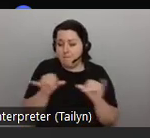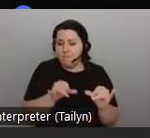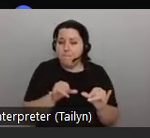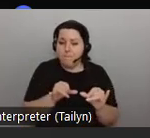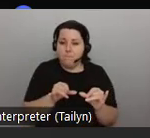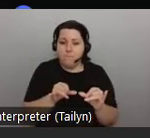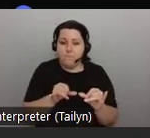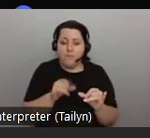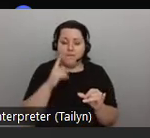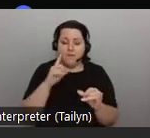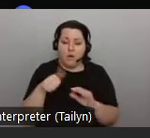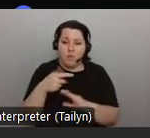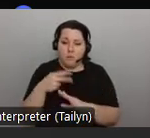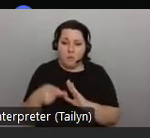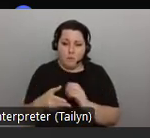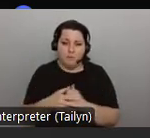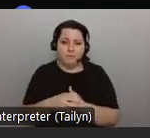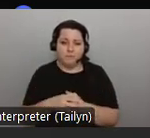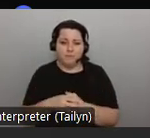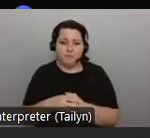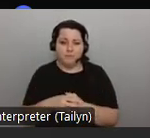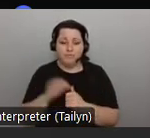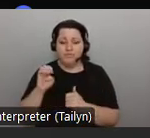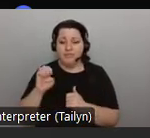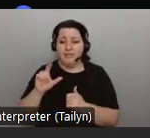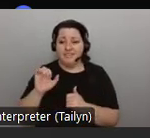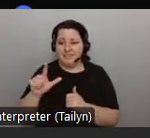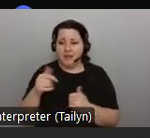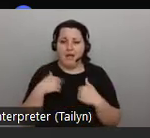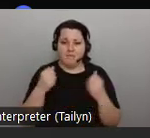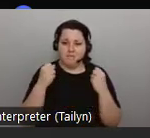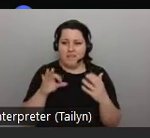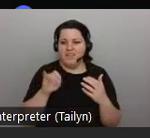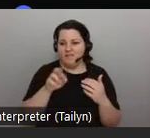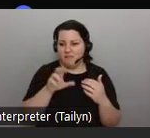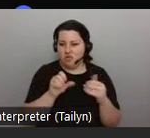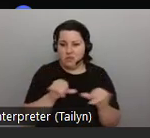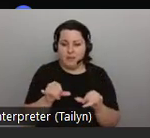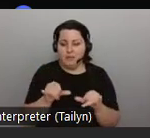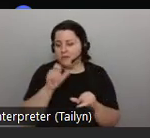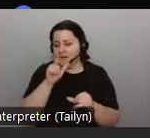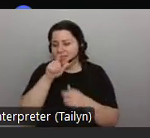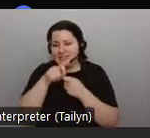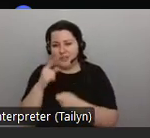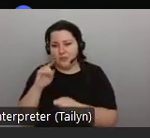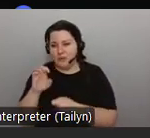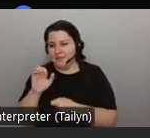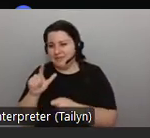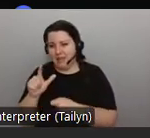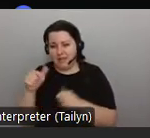it's also here in contents and you can click that do the same thing we did in Word, generate all text, type alt